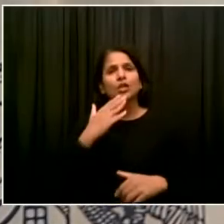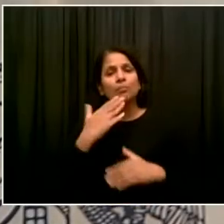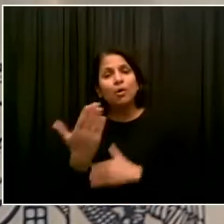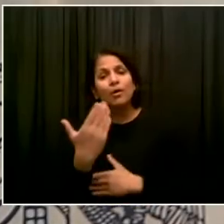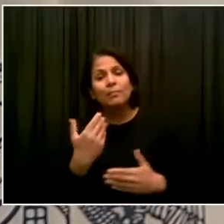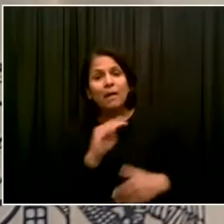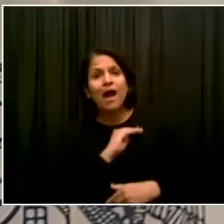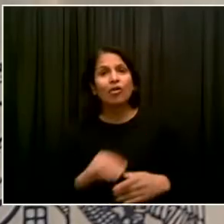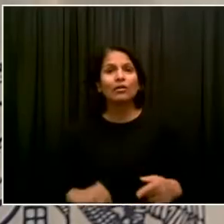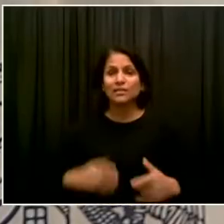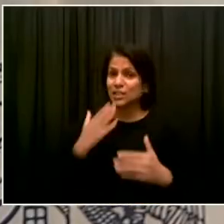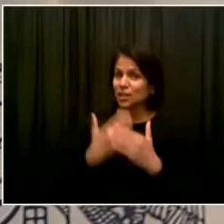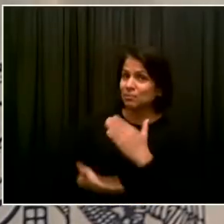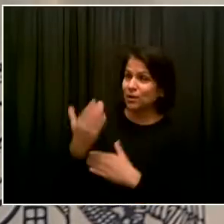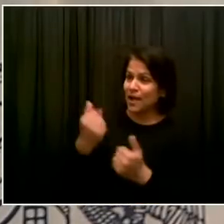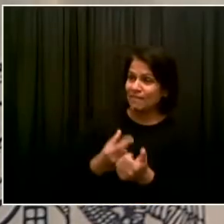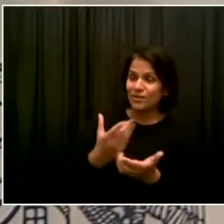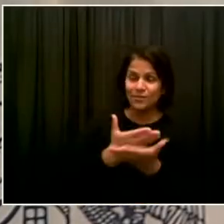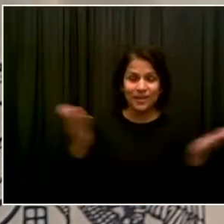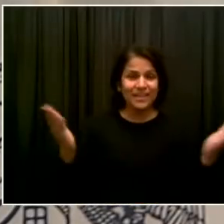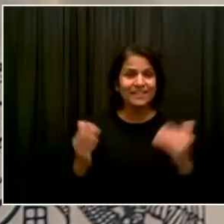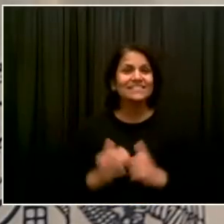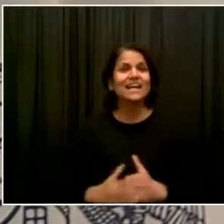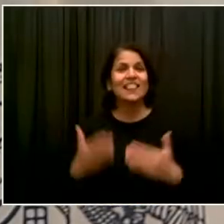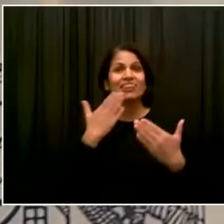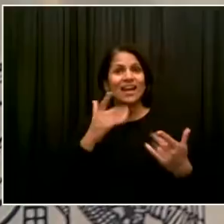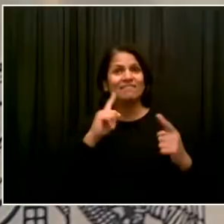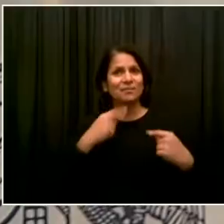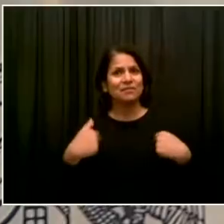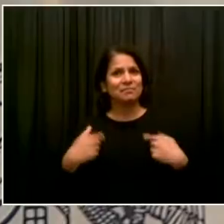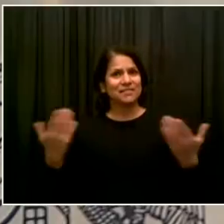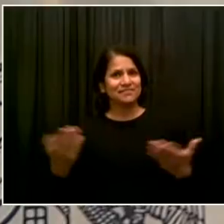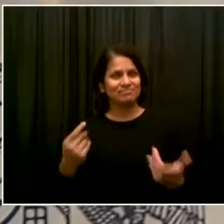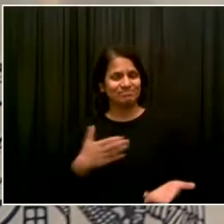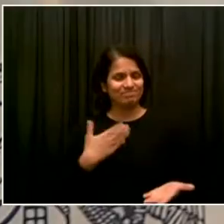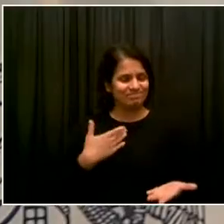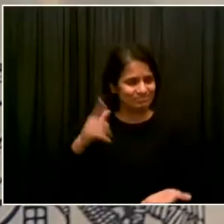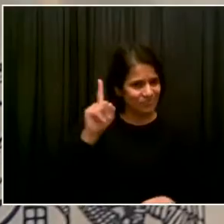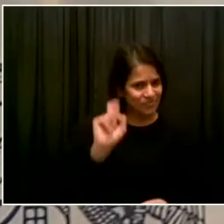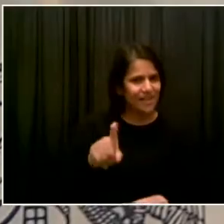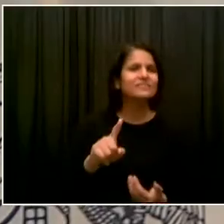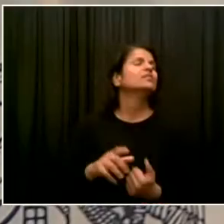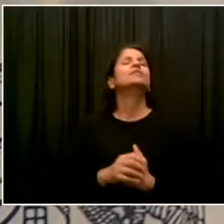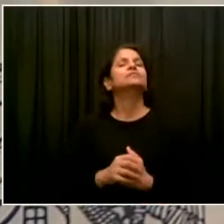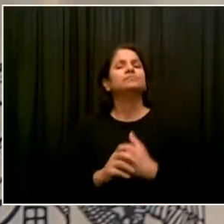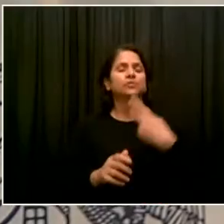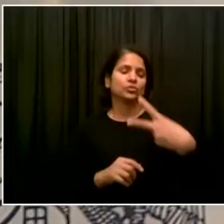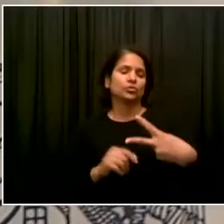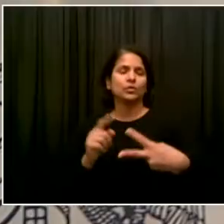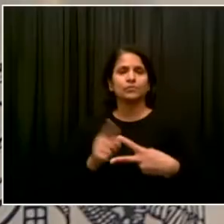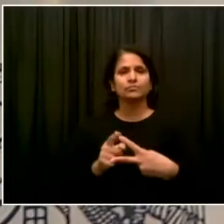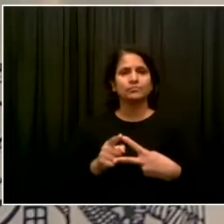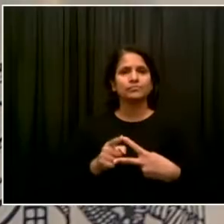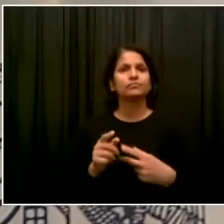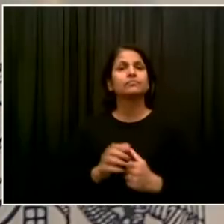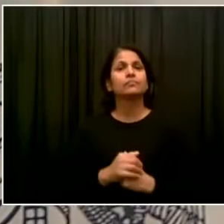QUESTIONO F THE DAY GOES TO MICHAEL FROM THE DAILY NEWS.